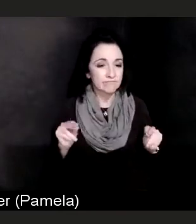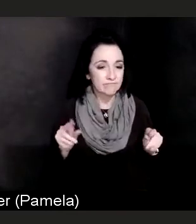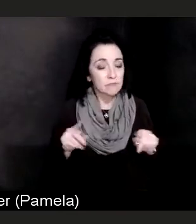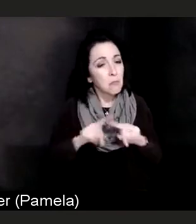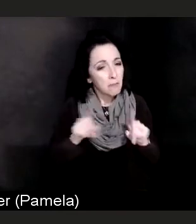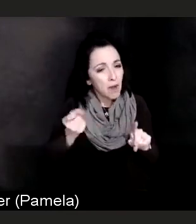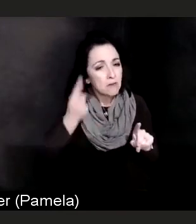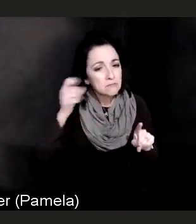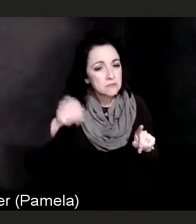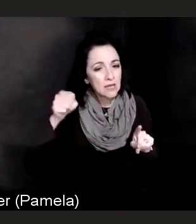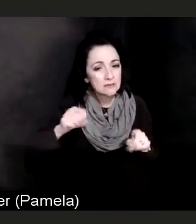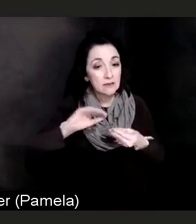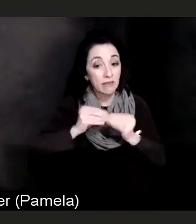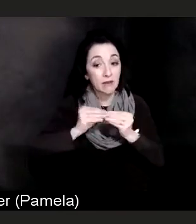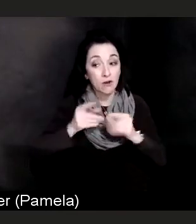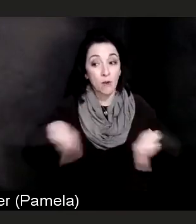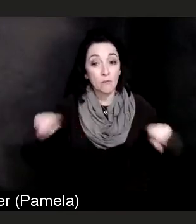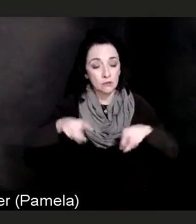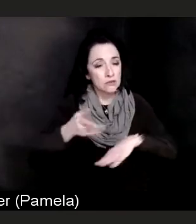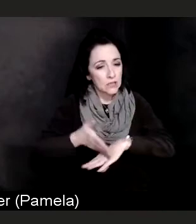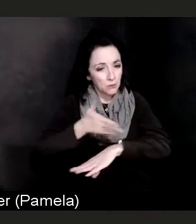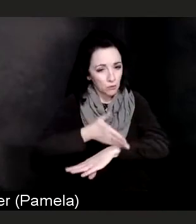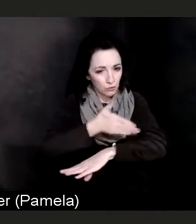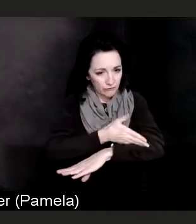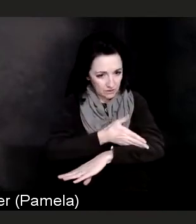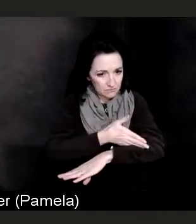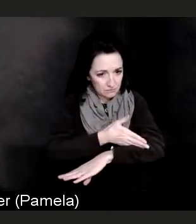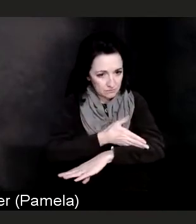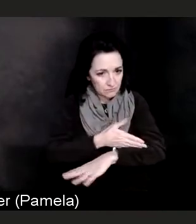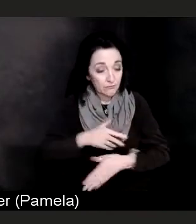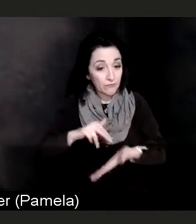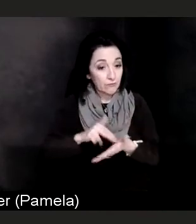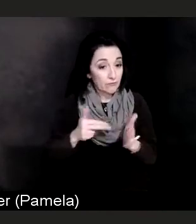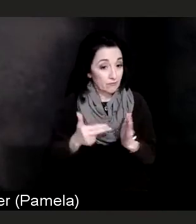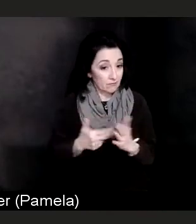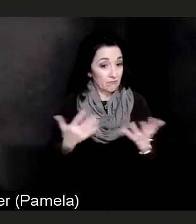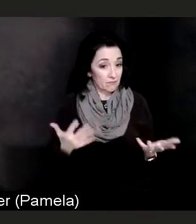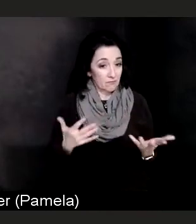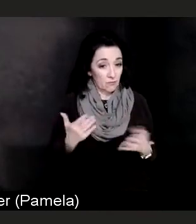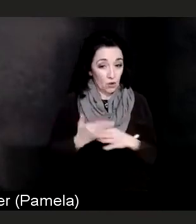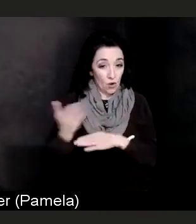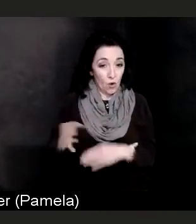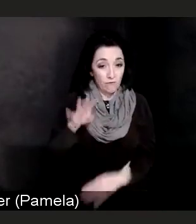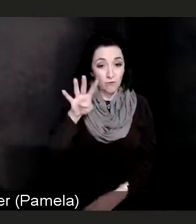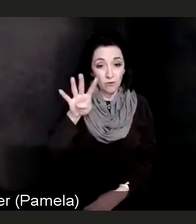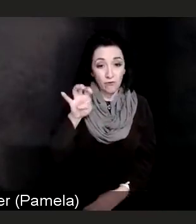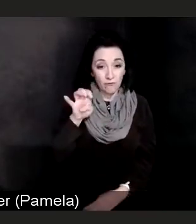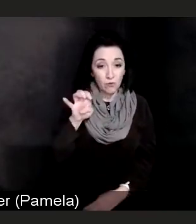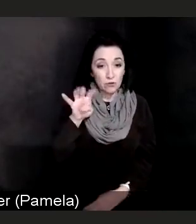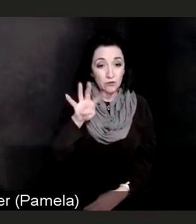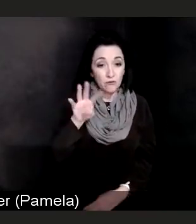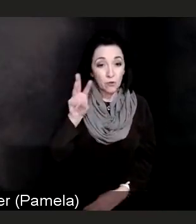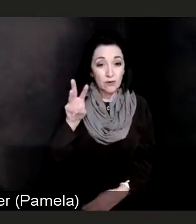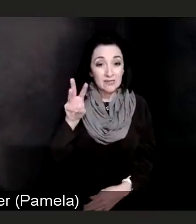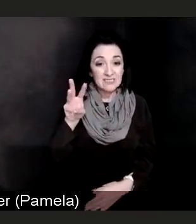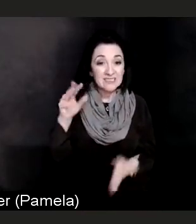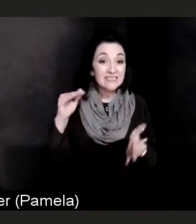Unfortunately, we have also had over 446,000 deaths of United States residents since the beginning